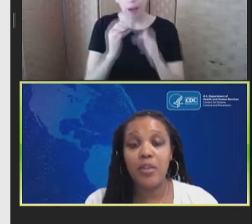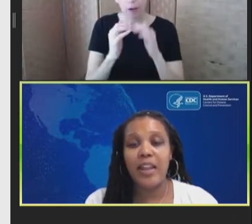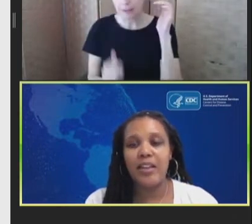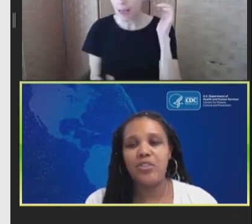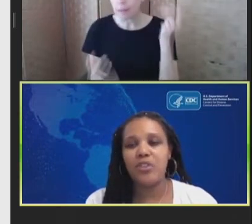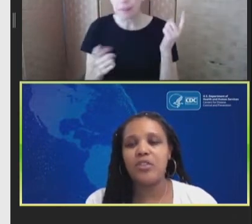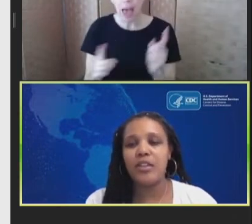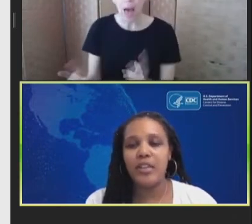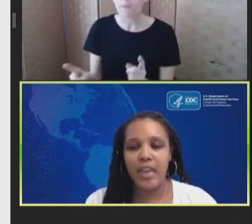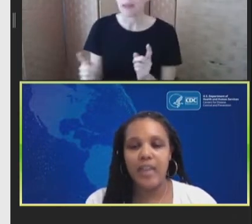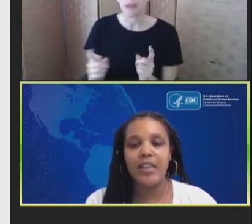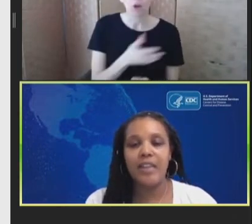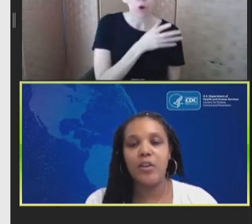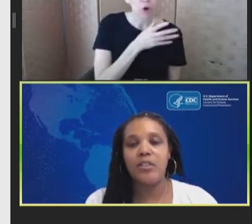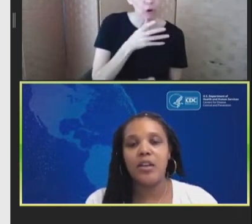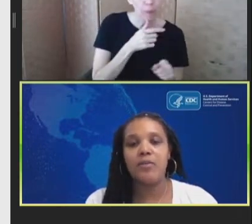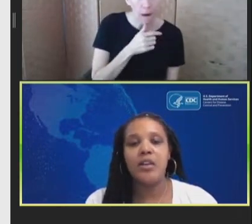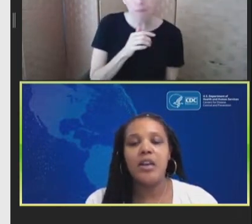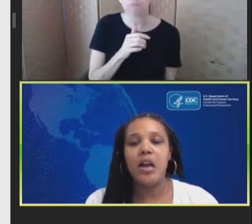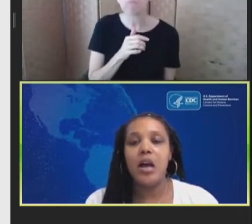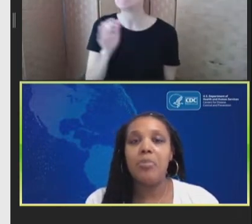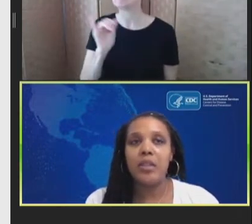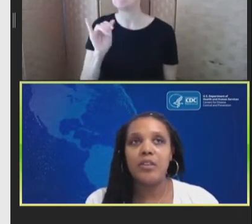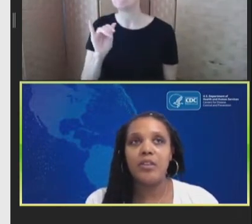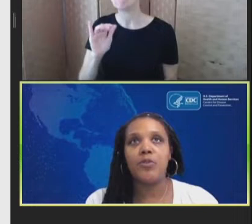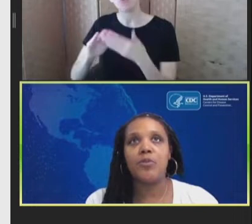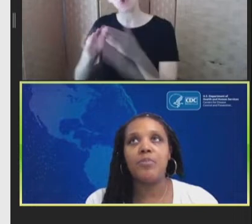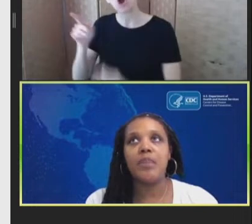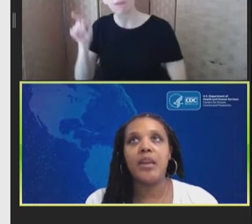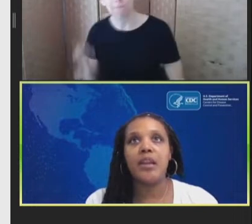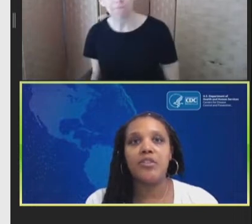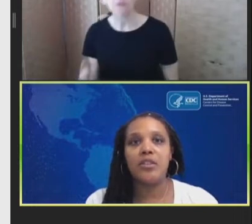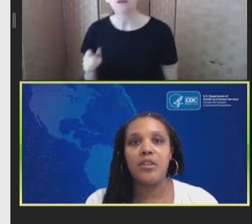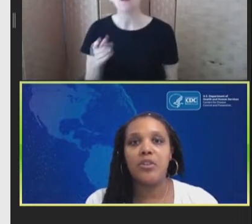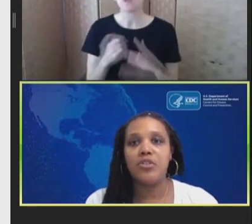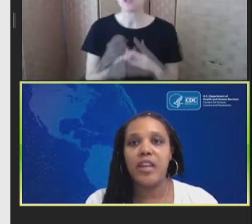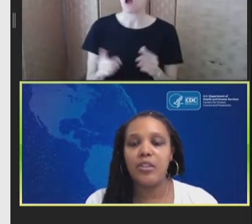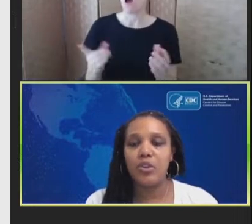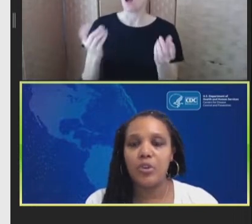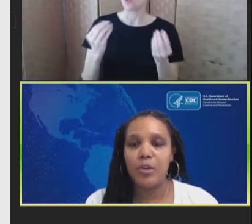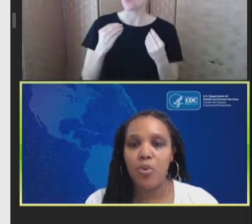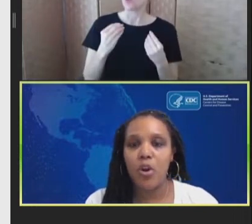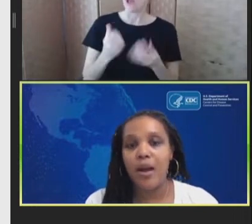rural and start to again, give ourselves a place for beginning to understand a little bit more